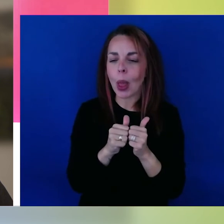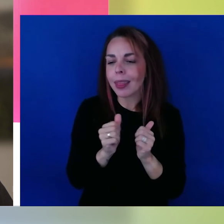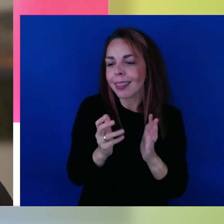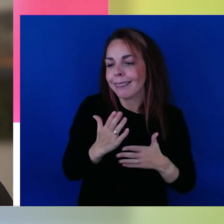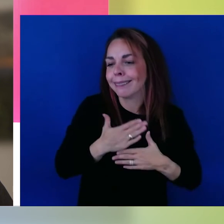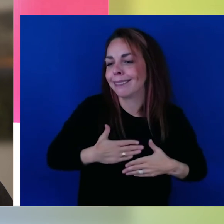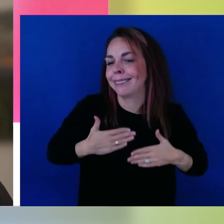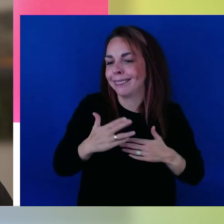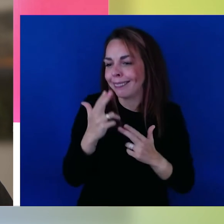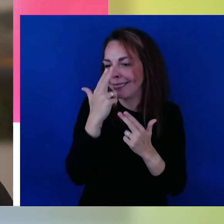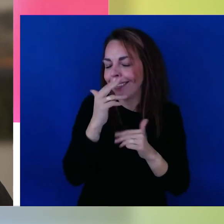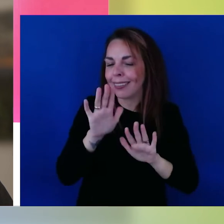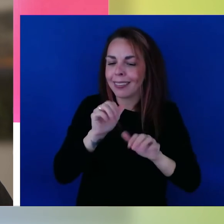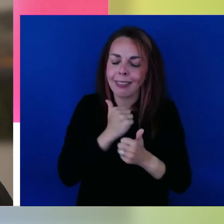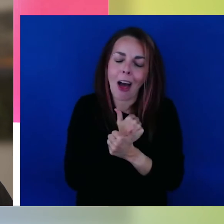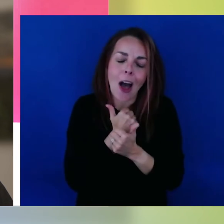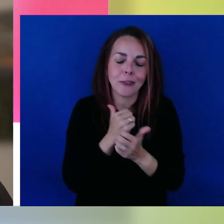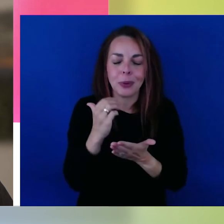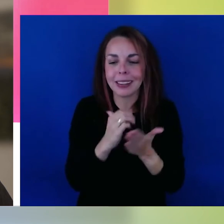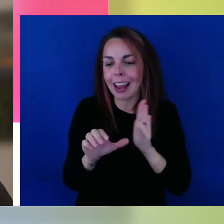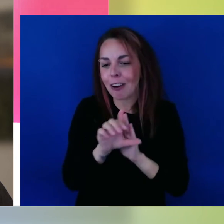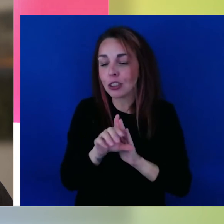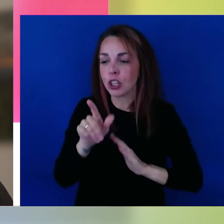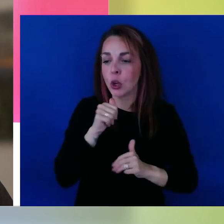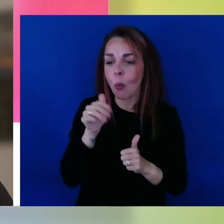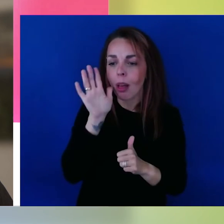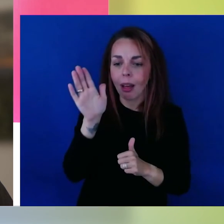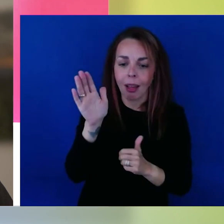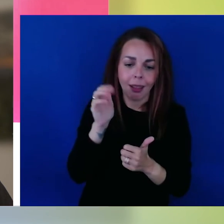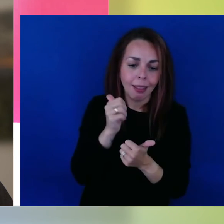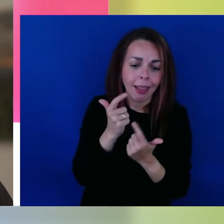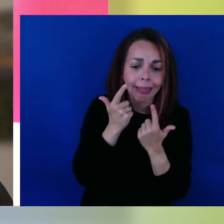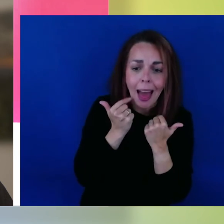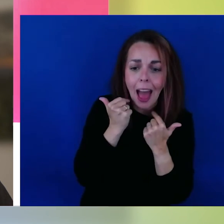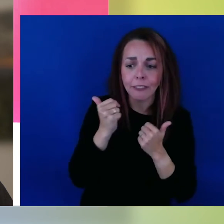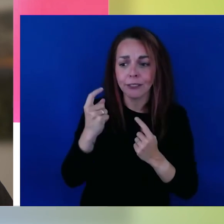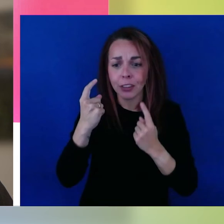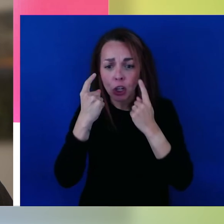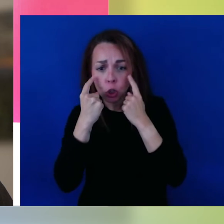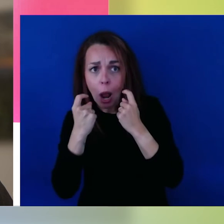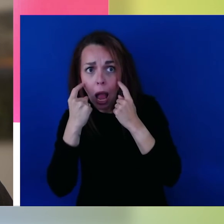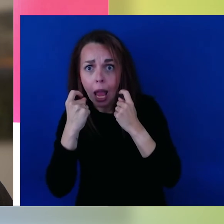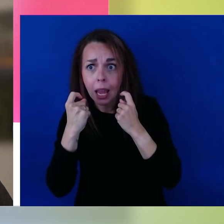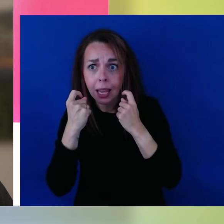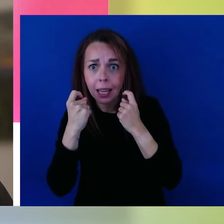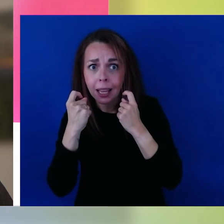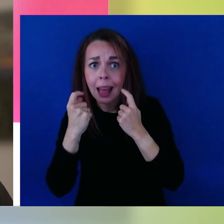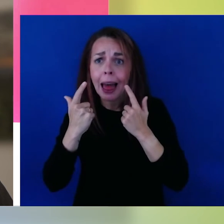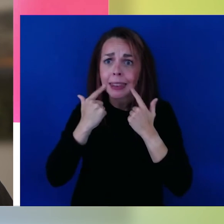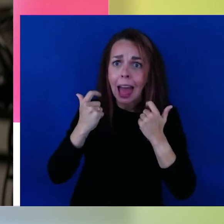You will laugh, you will cry, you'll probably laugh and cry at the same time,